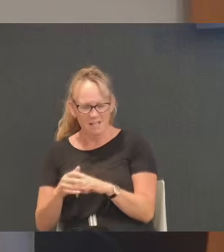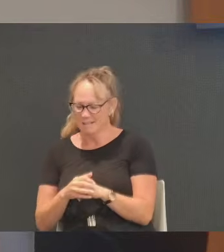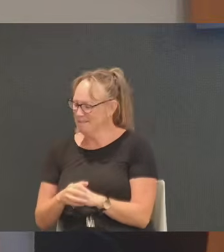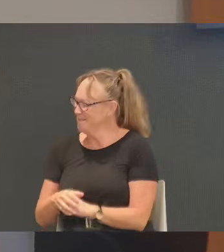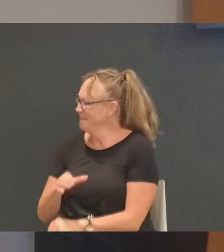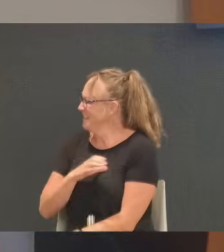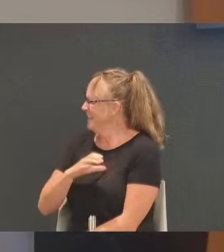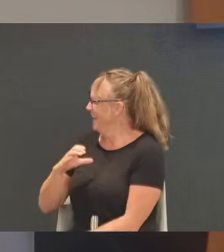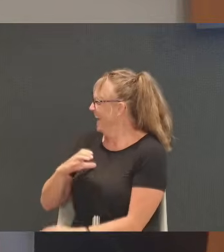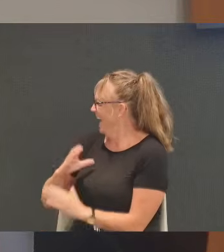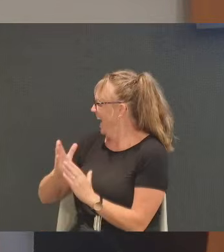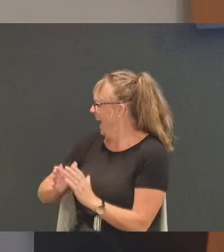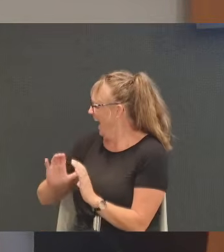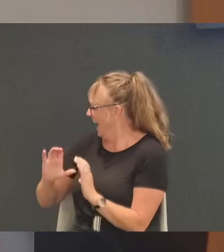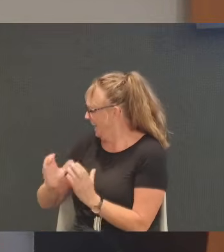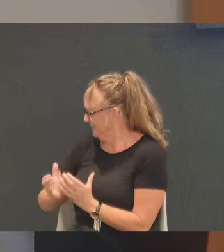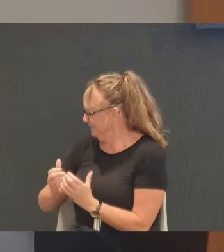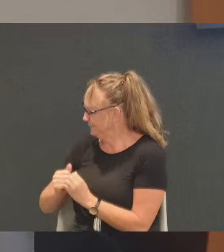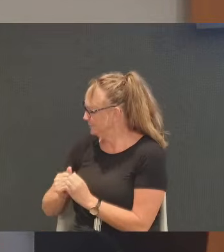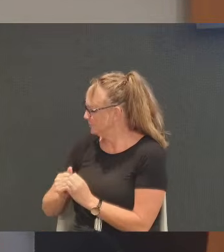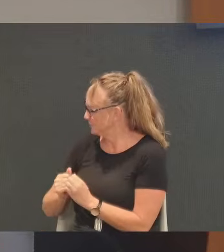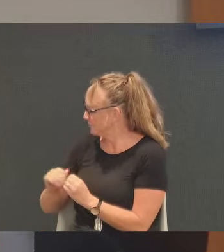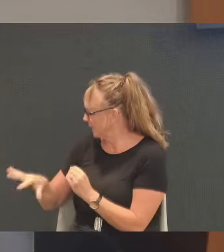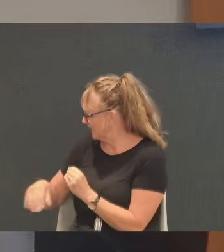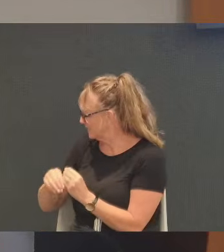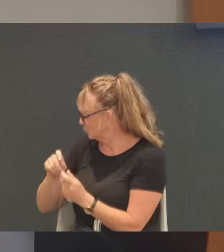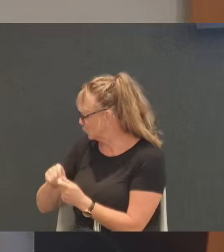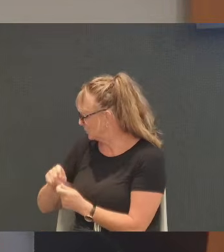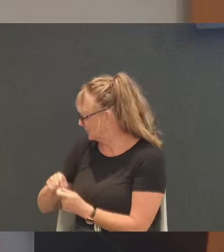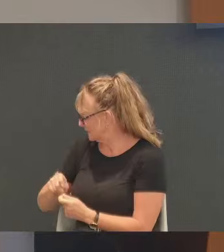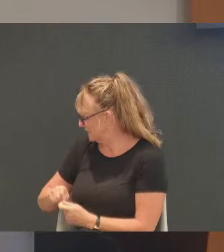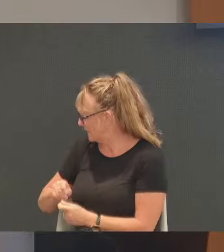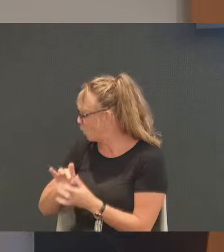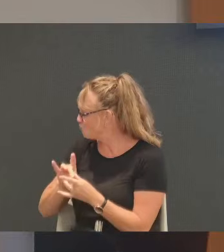Holly if she has any additional detail, but this is this relates to financing that that